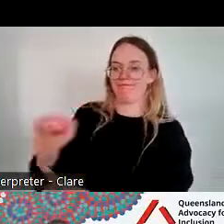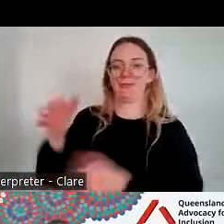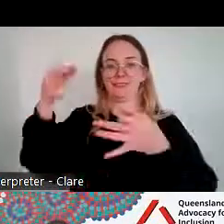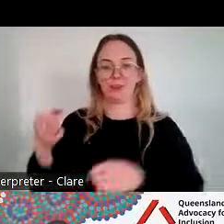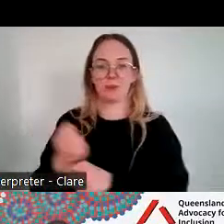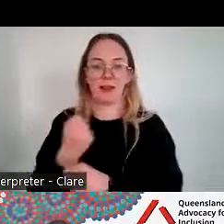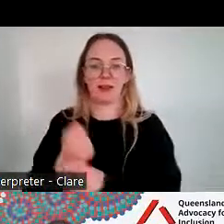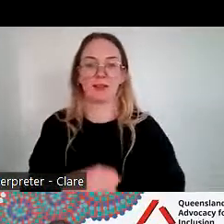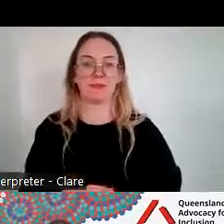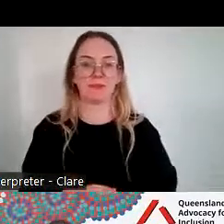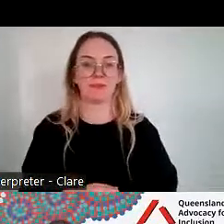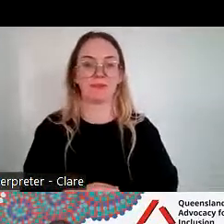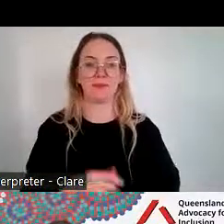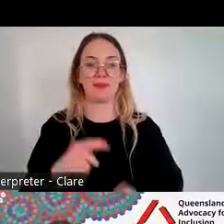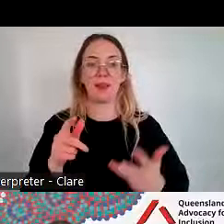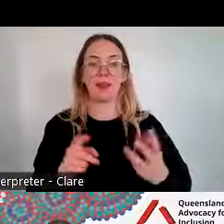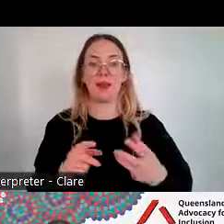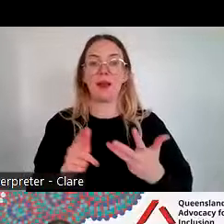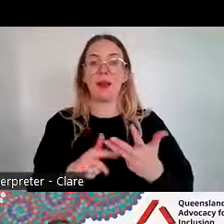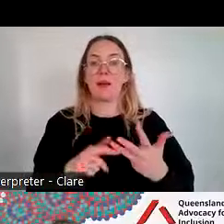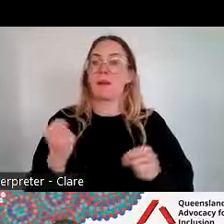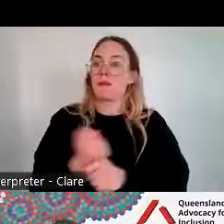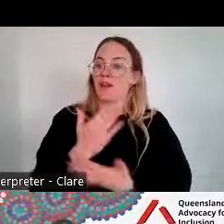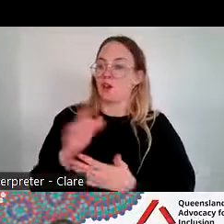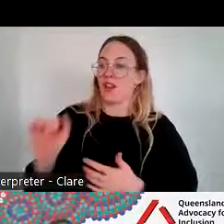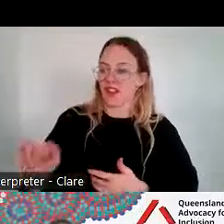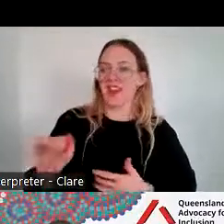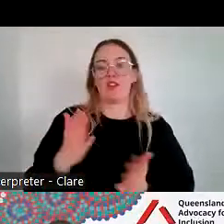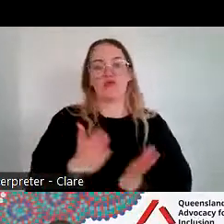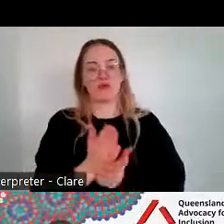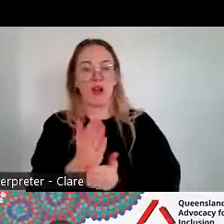and safeguards the rights, interests and opportunities in the least restrictive way.